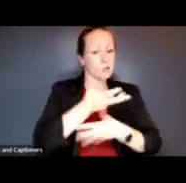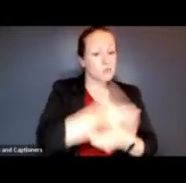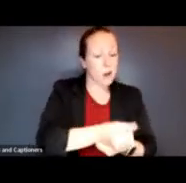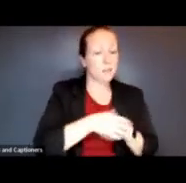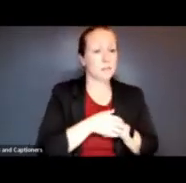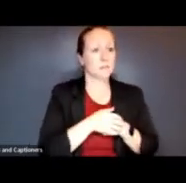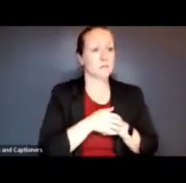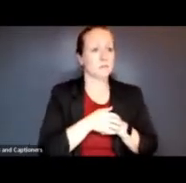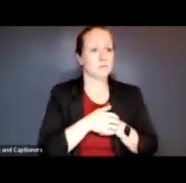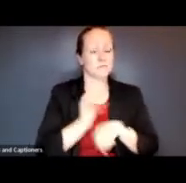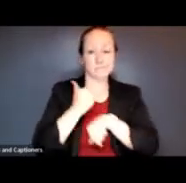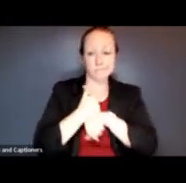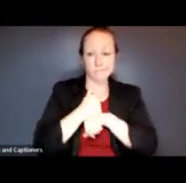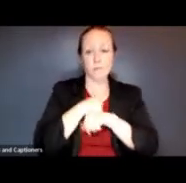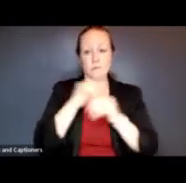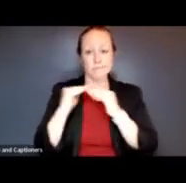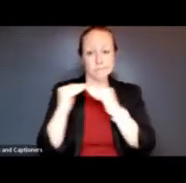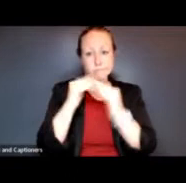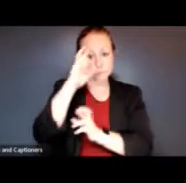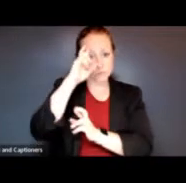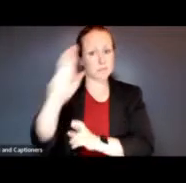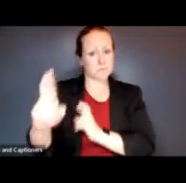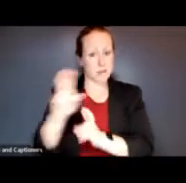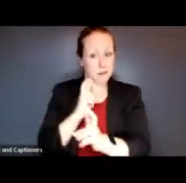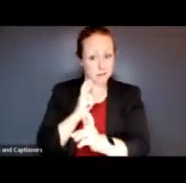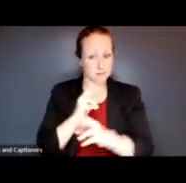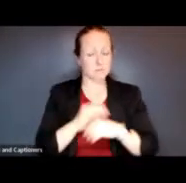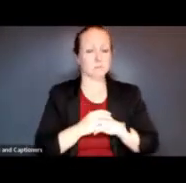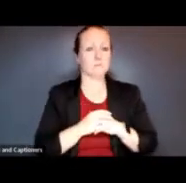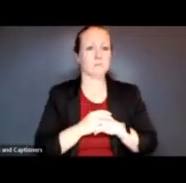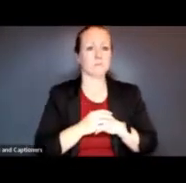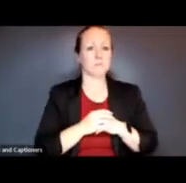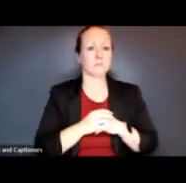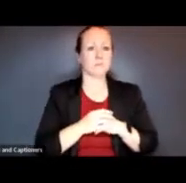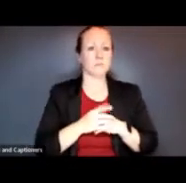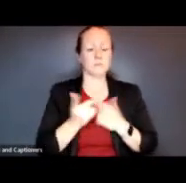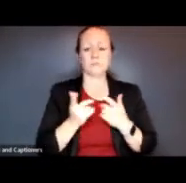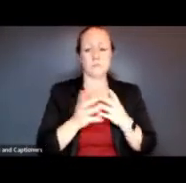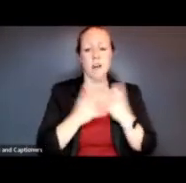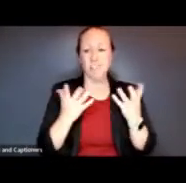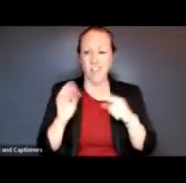both sides of the fence. A lot of why you provide training really gets back to that, you